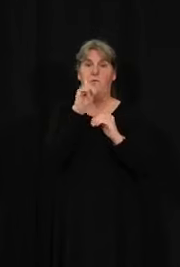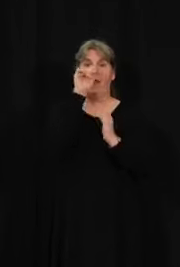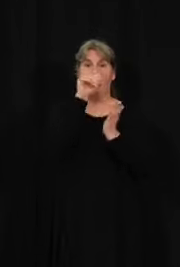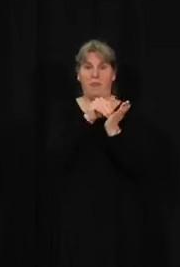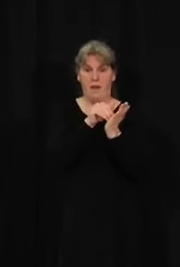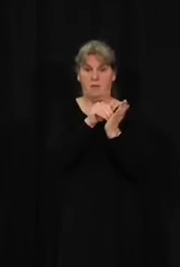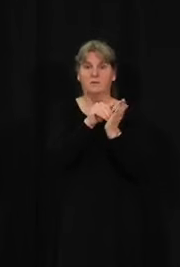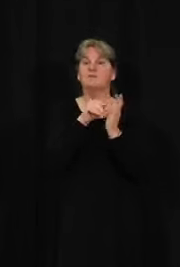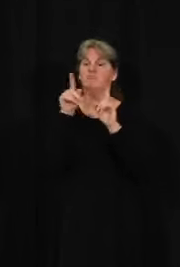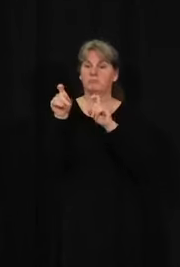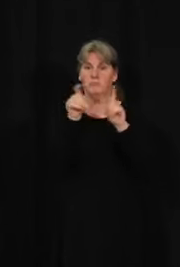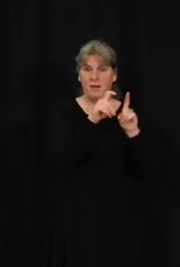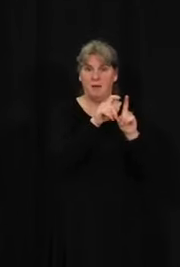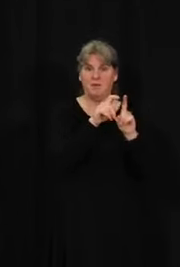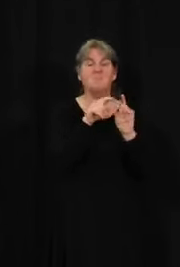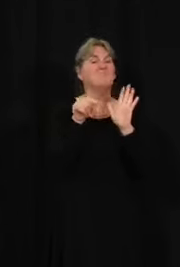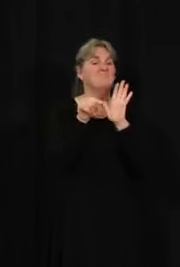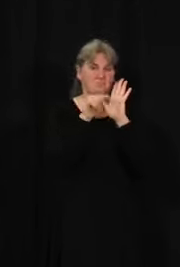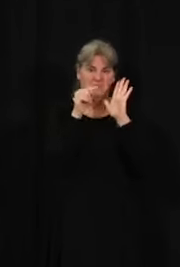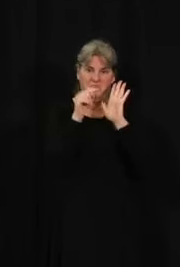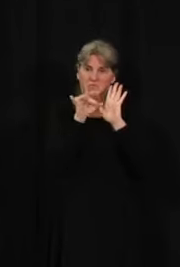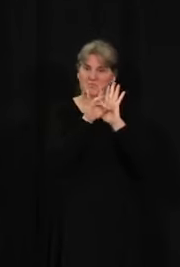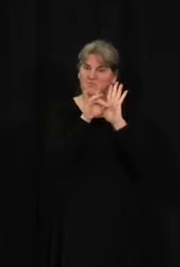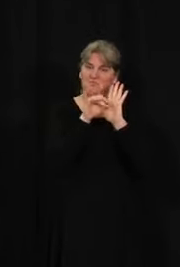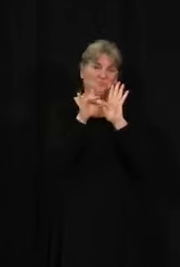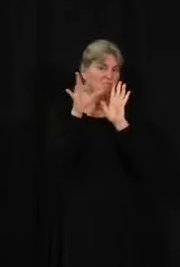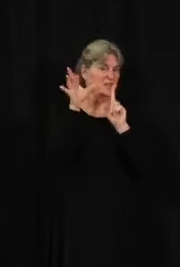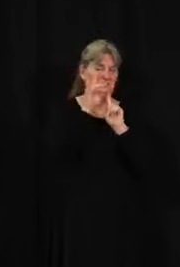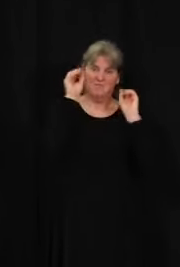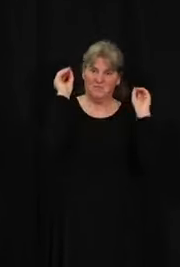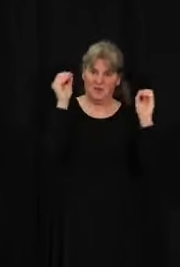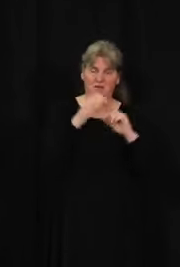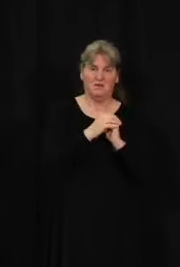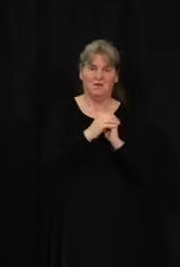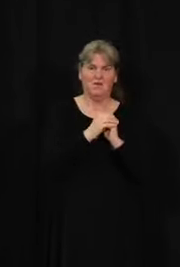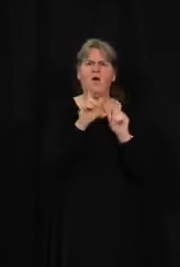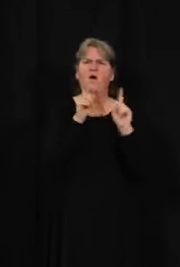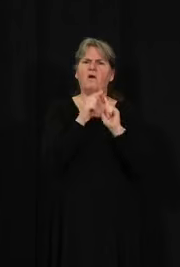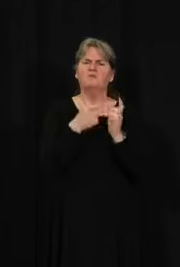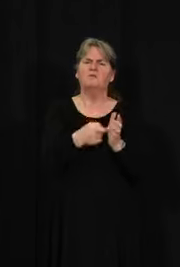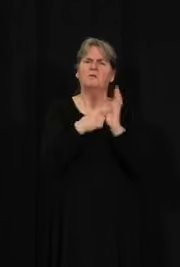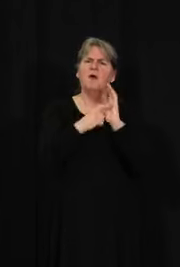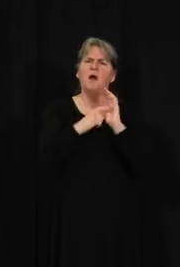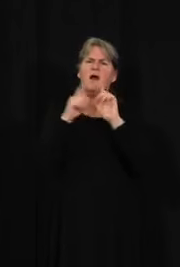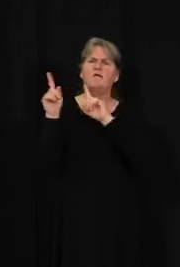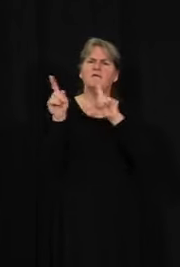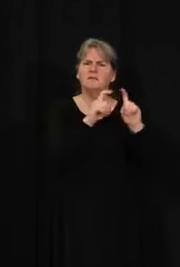Yukoners have been tested and found to be negative. We have expanded the criteria for testing, adding in more